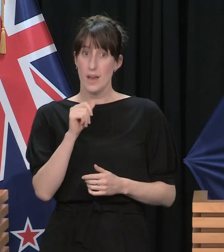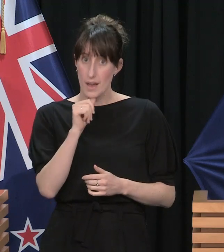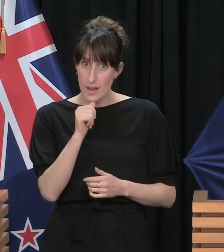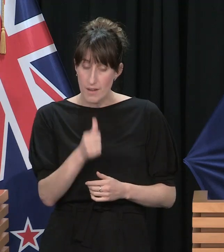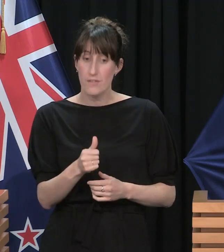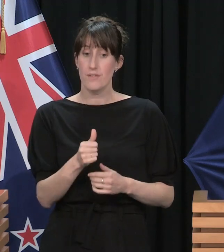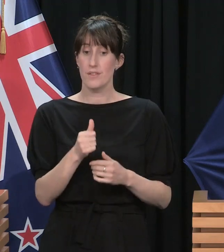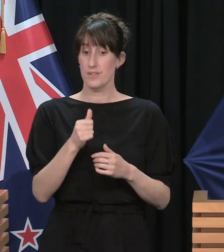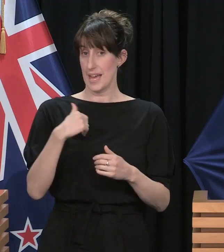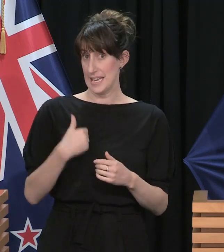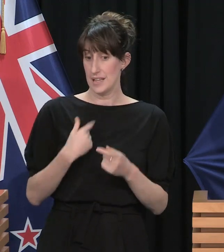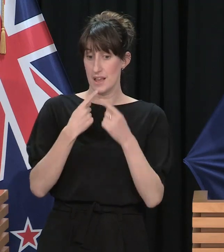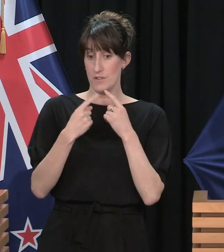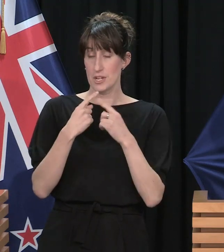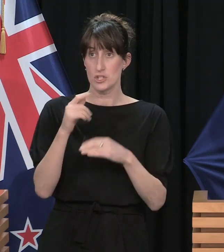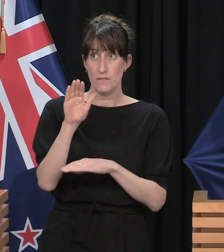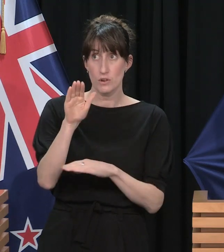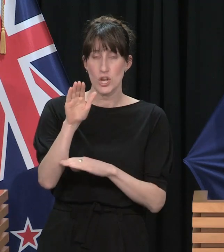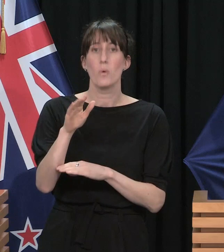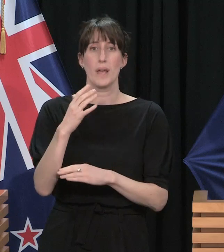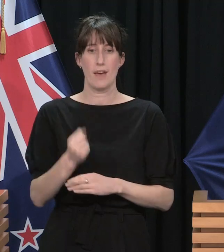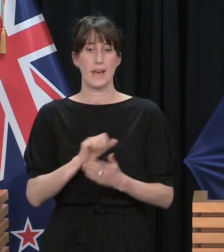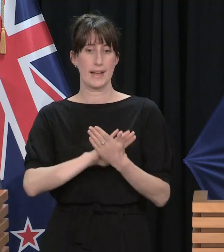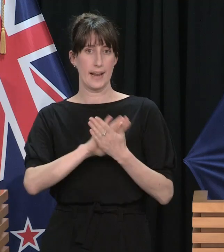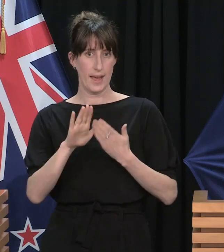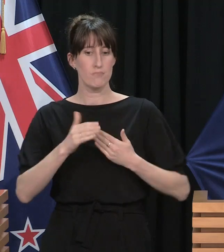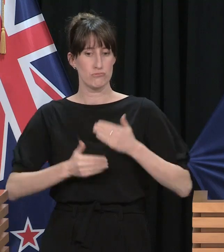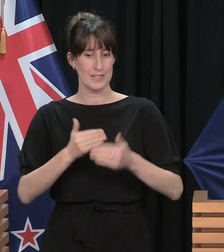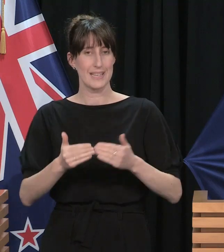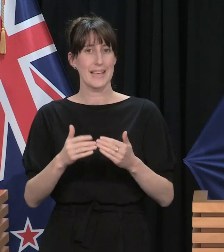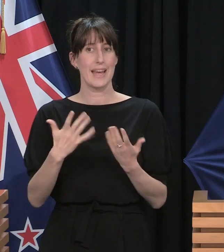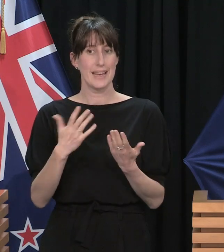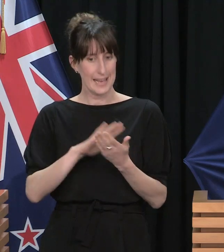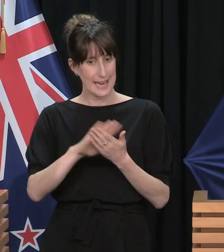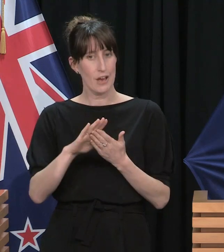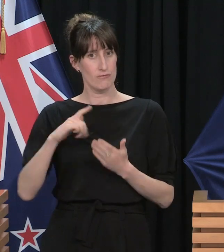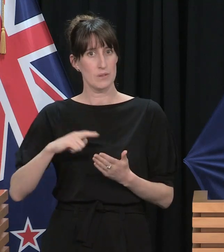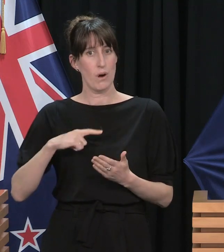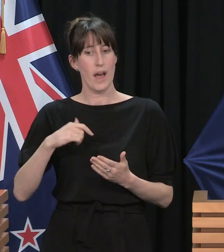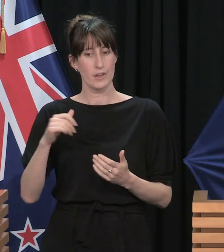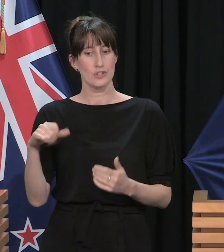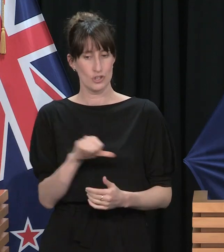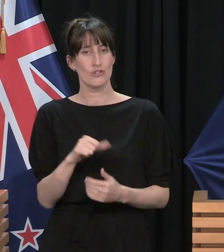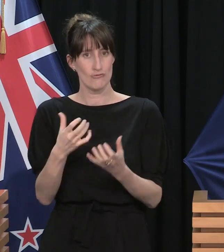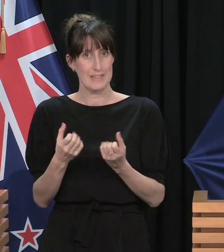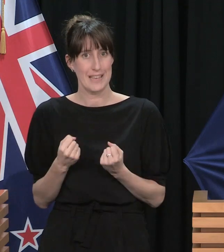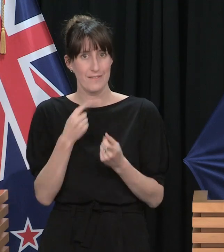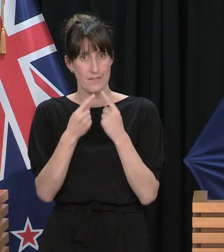organisations and people who would receive the information should it be required again in future and to ensure there is